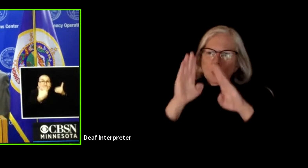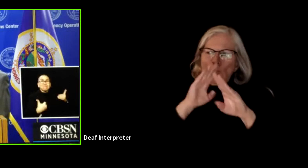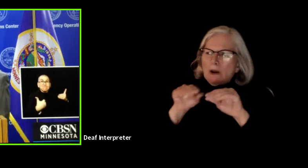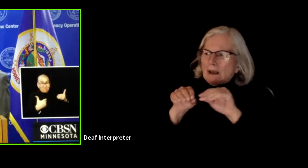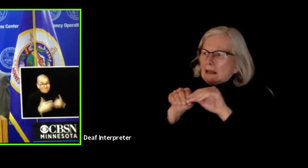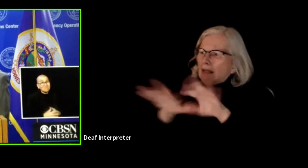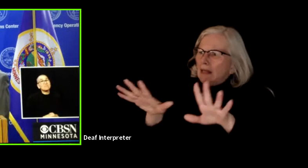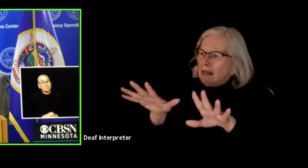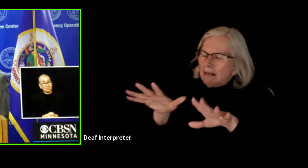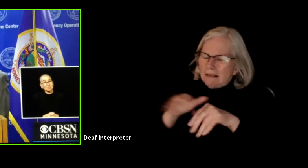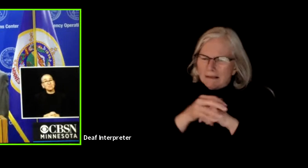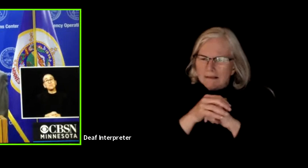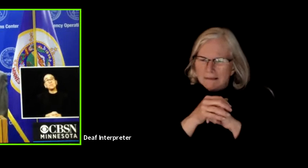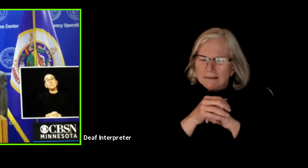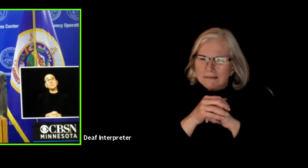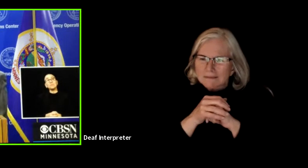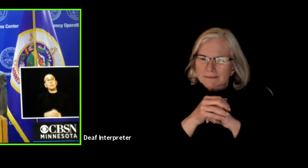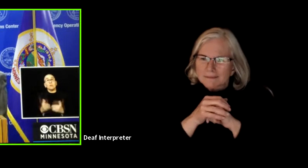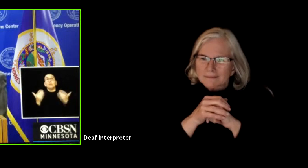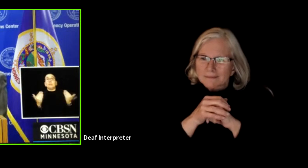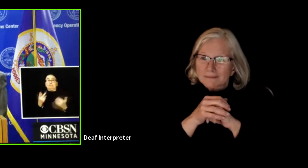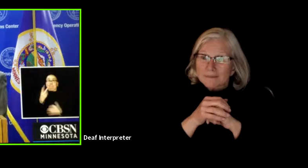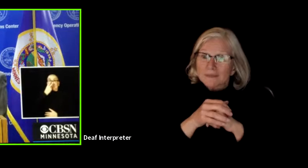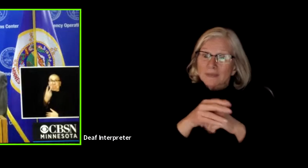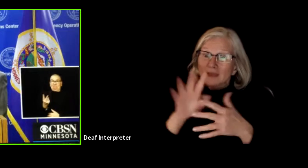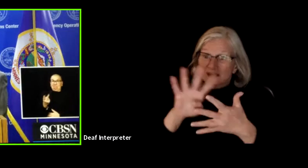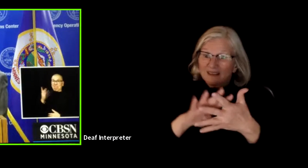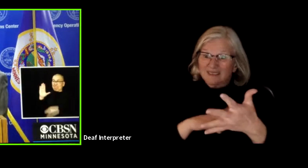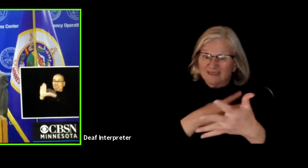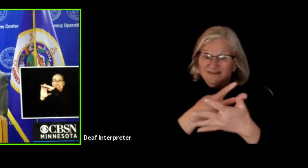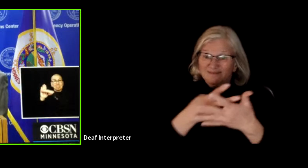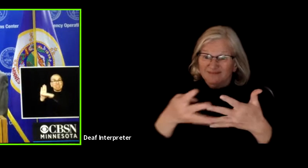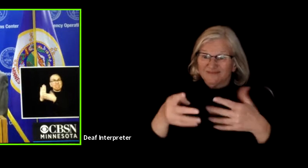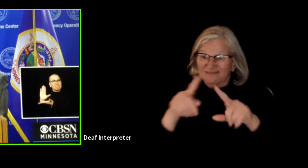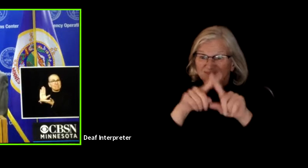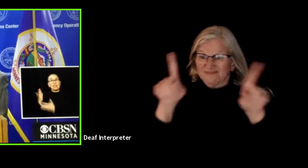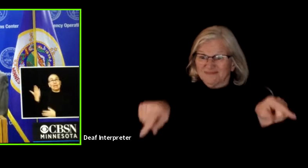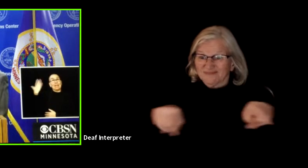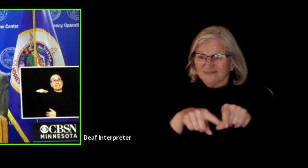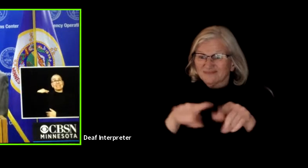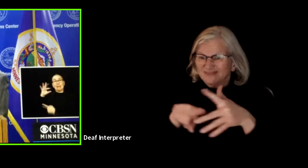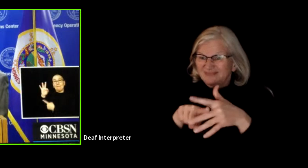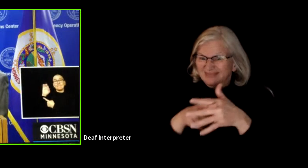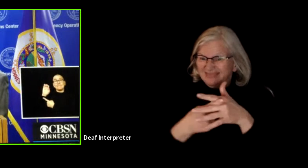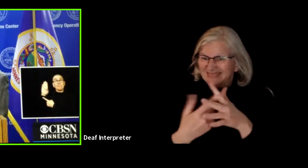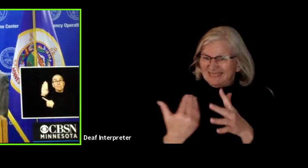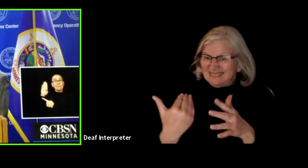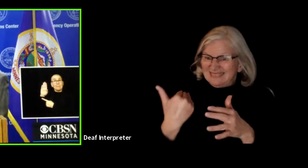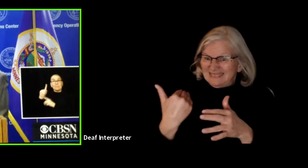THE CHART THAT YOU'RE VIEWING THERE STARTS LAST FEBRUARY, WHEN OUR FIRST CASE SHOWED UP UNTIL WE'RE AT TODAY AND THAT